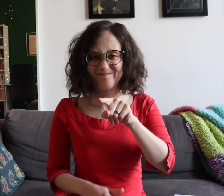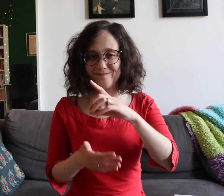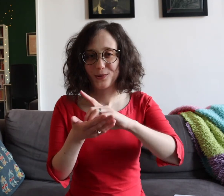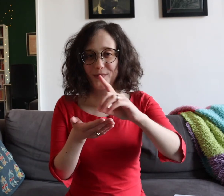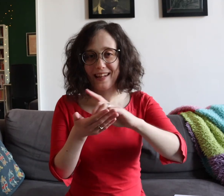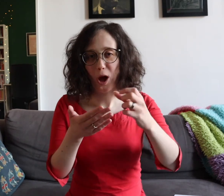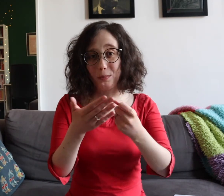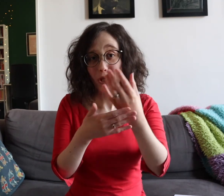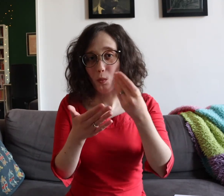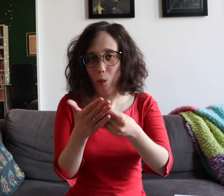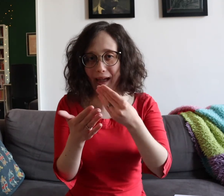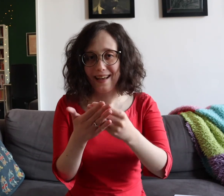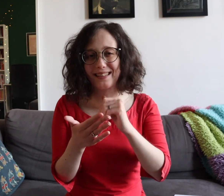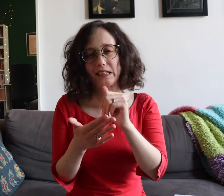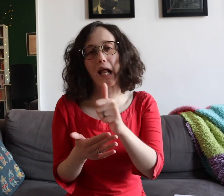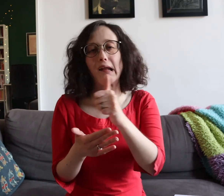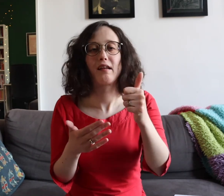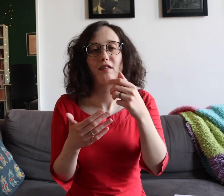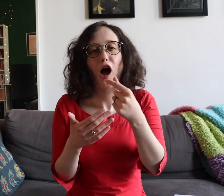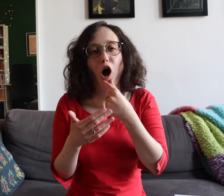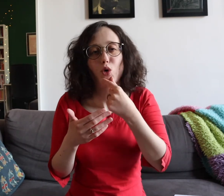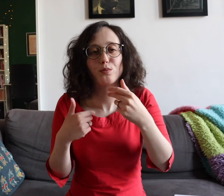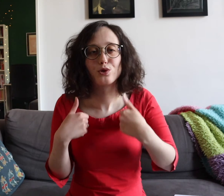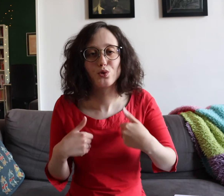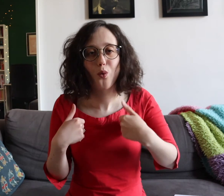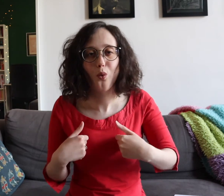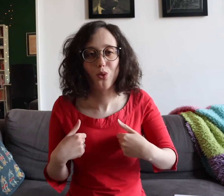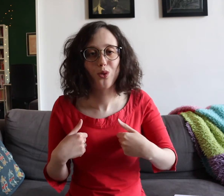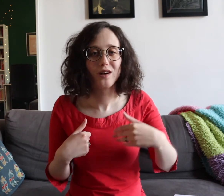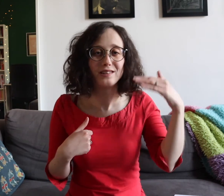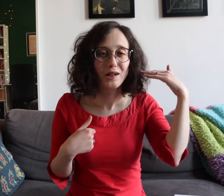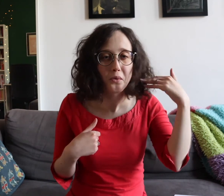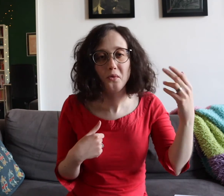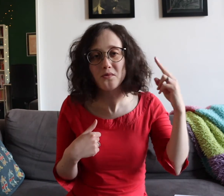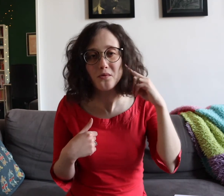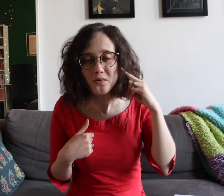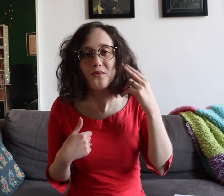The documentary proved yet again that it's not just old people that are deaf or hard-of-hearing